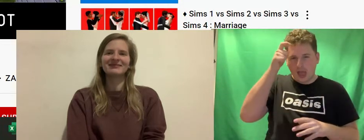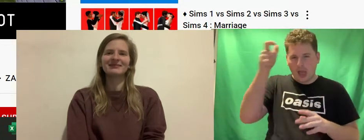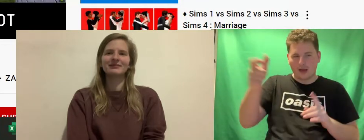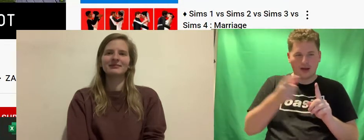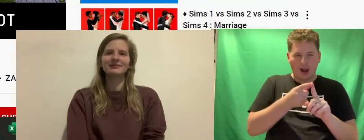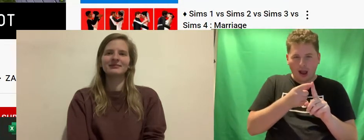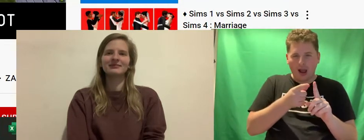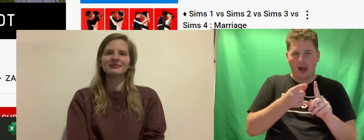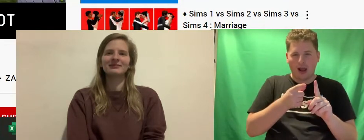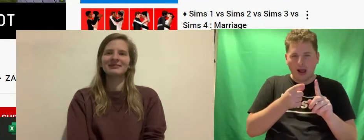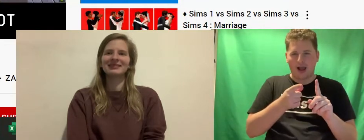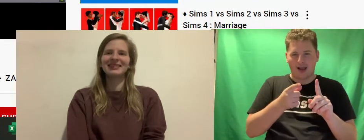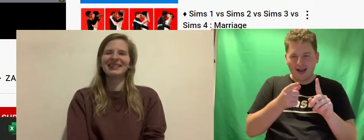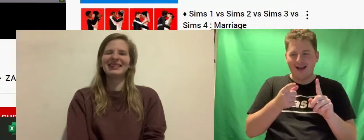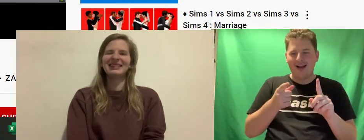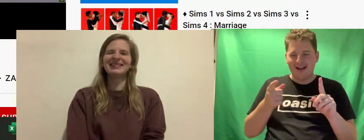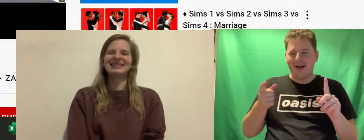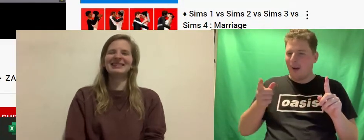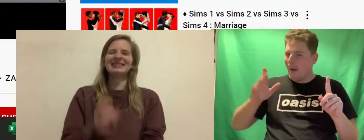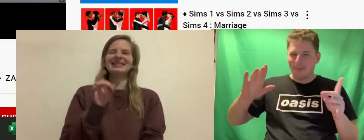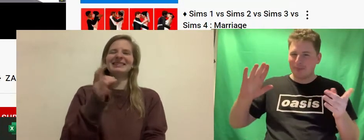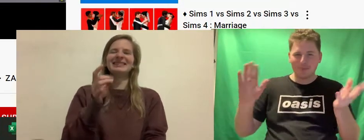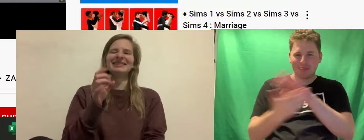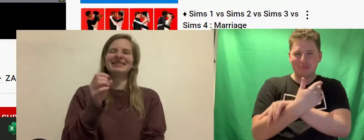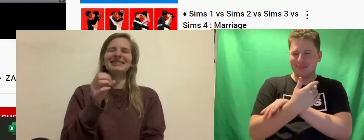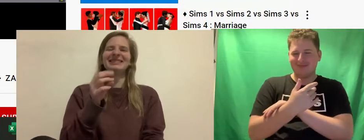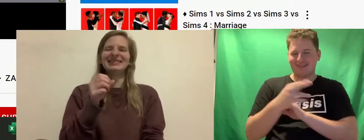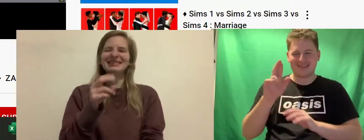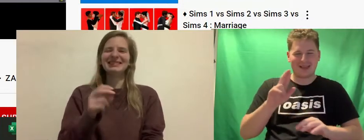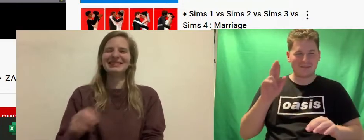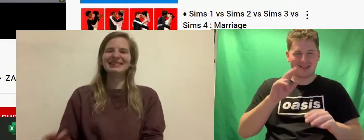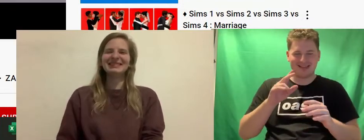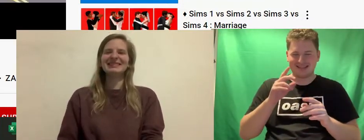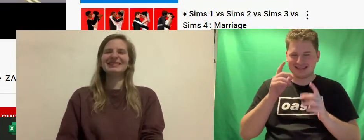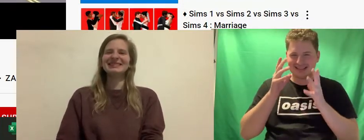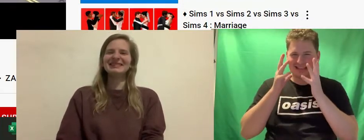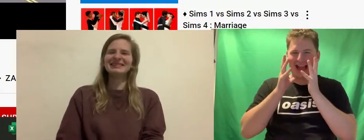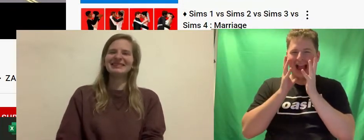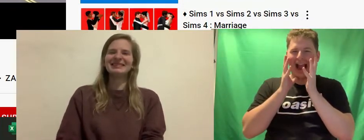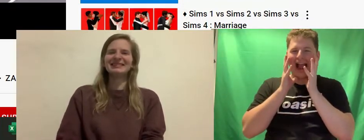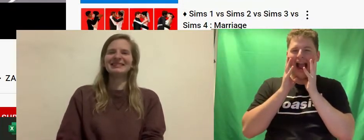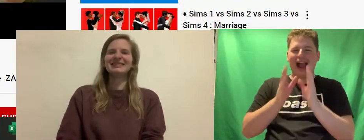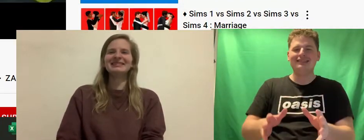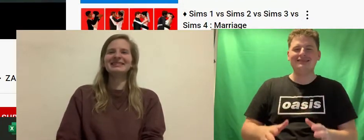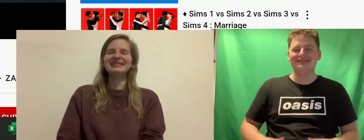A: I never wanted it, because all by loading the game, it loads games for a long time, so I never left A: I hate it!